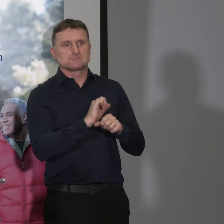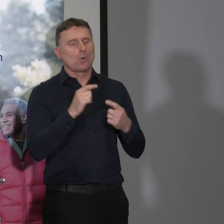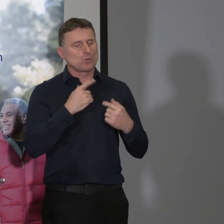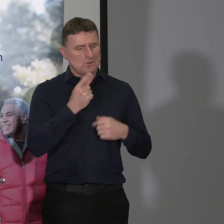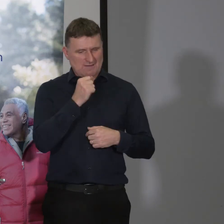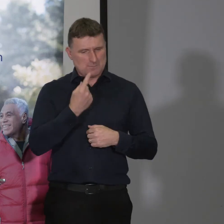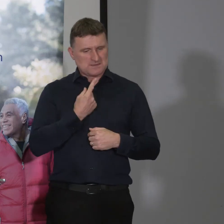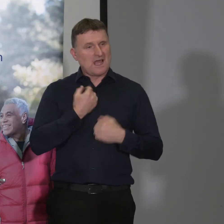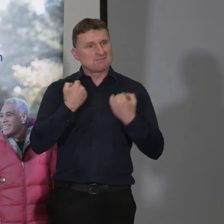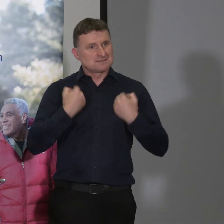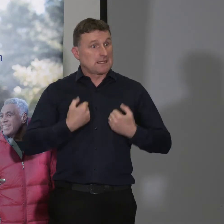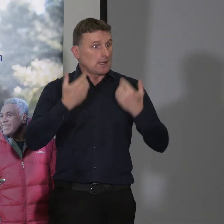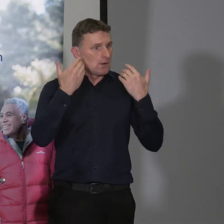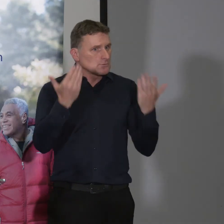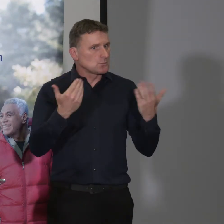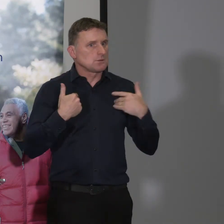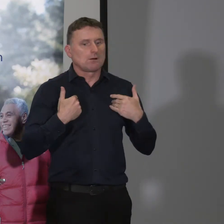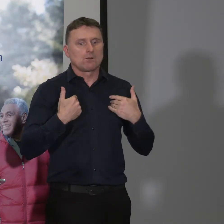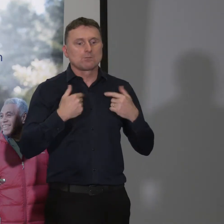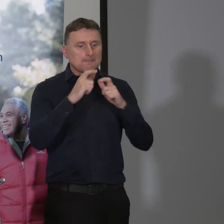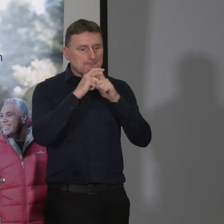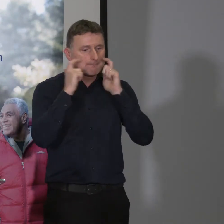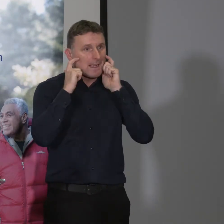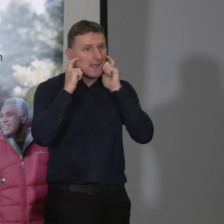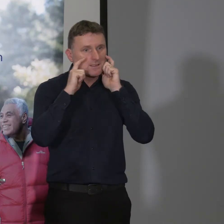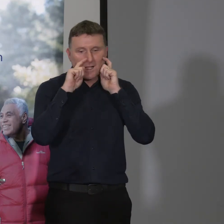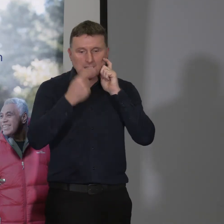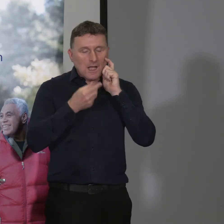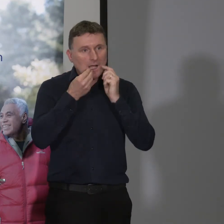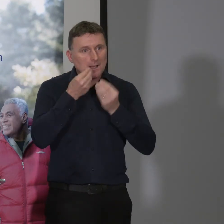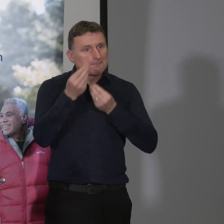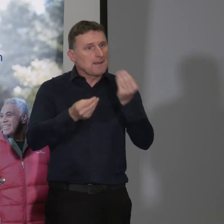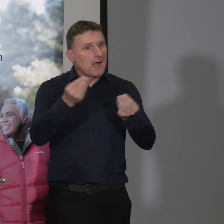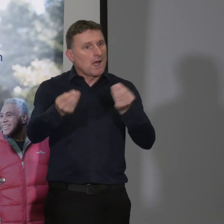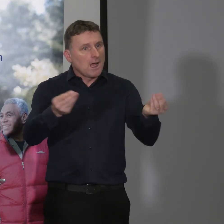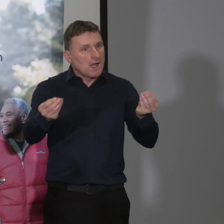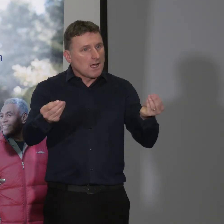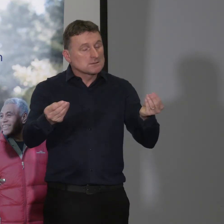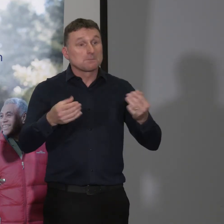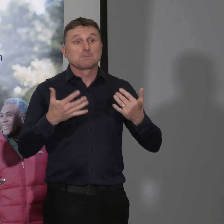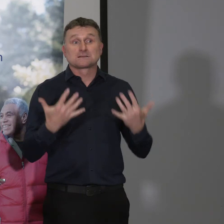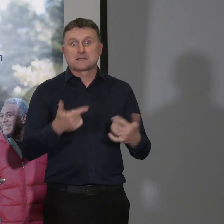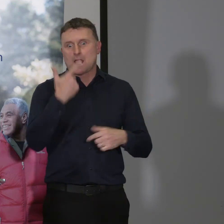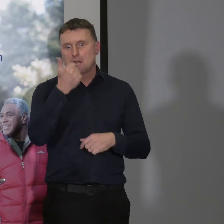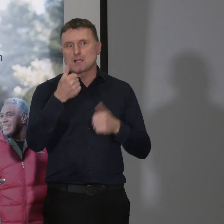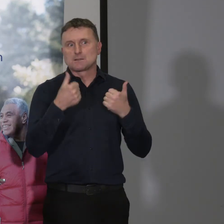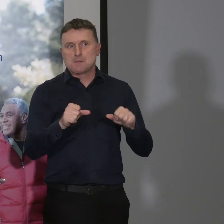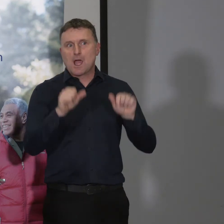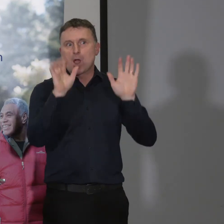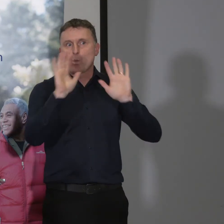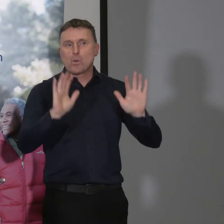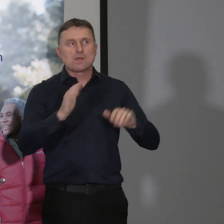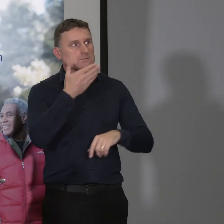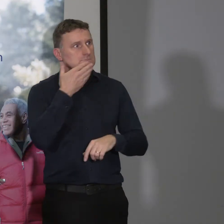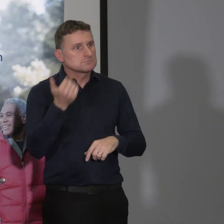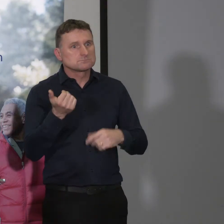COVID-19 but also they protect those around you if you might have COVID-19 and not know it.